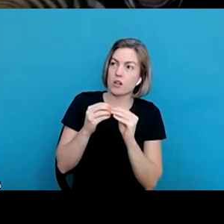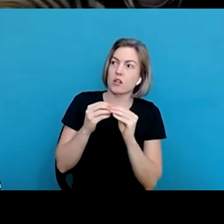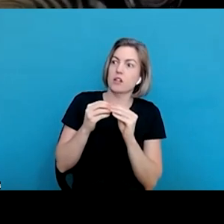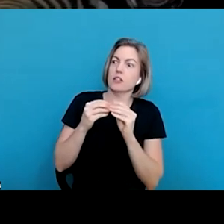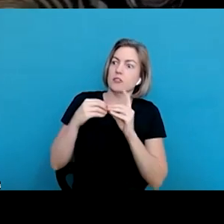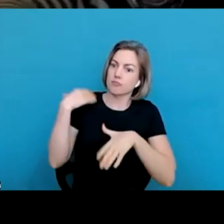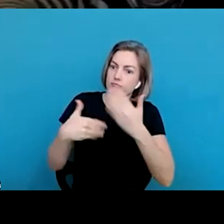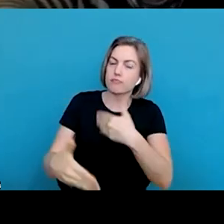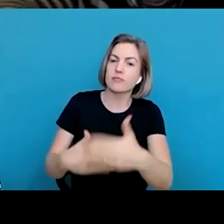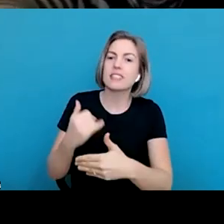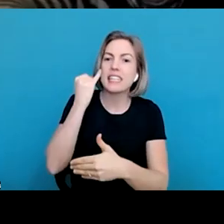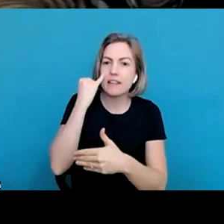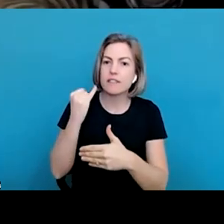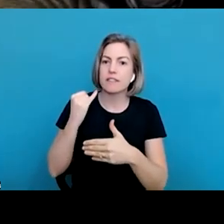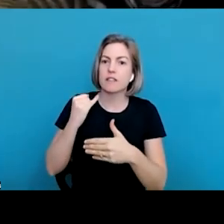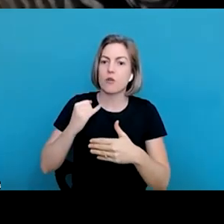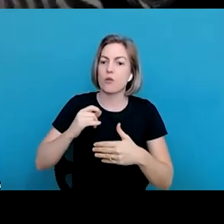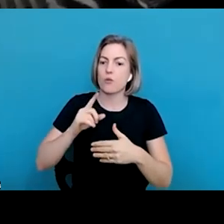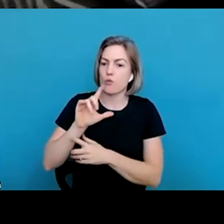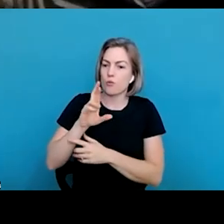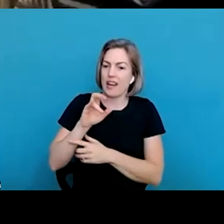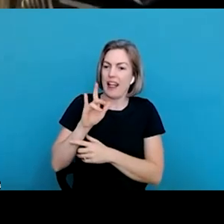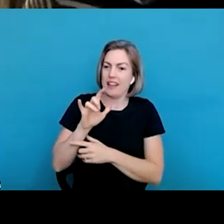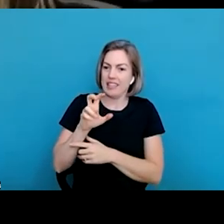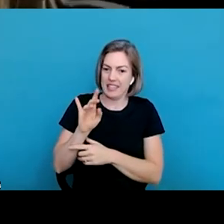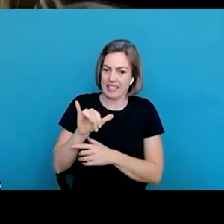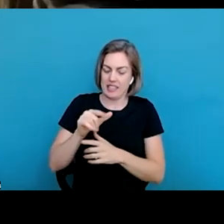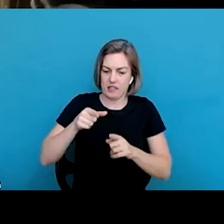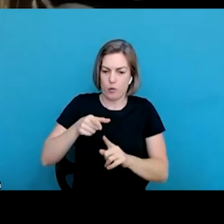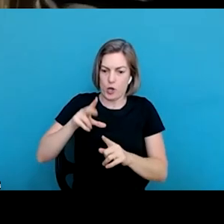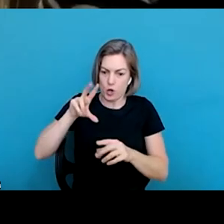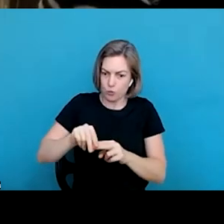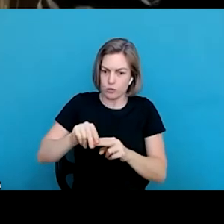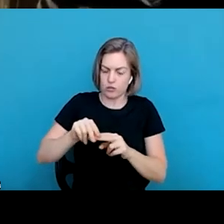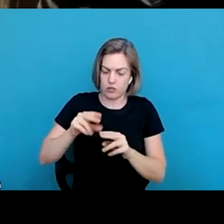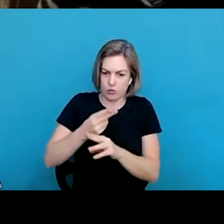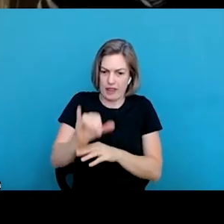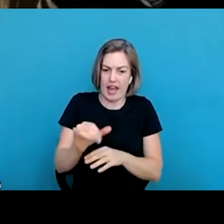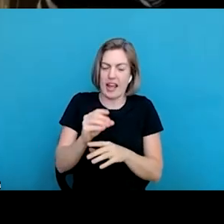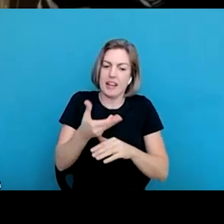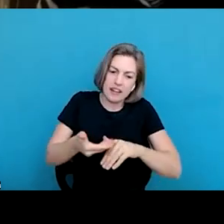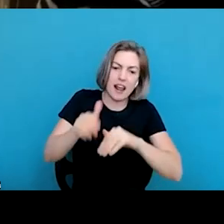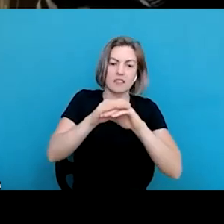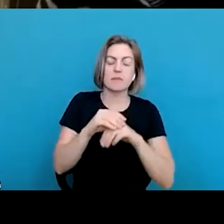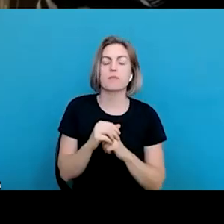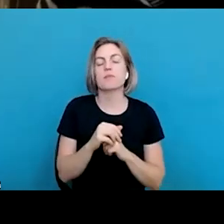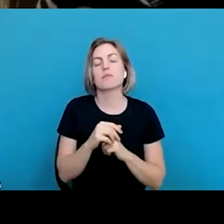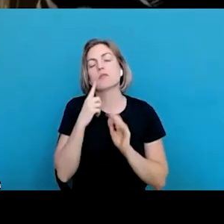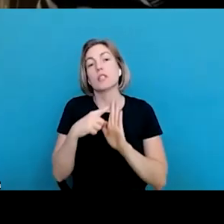Also, I could keep falling back on this. If you were using virtual reality technology and you work very hard on making it fully